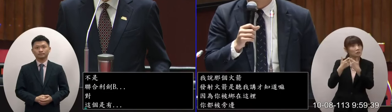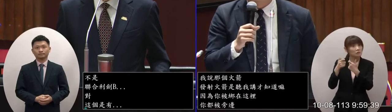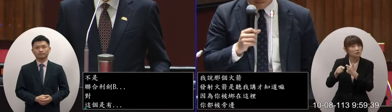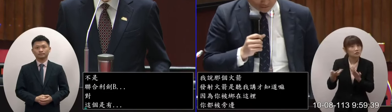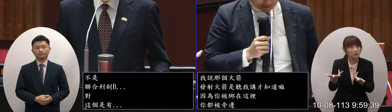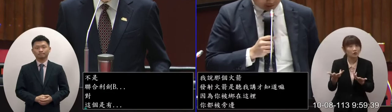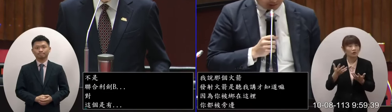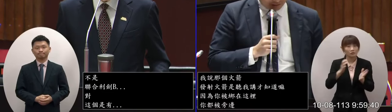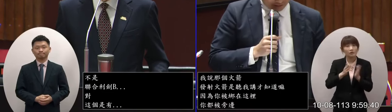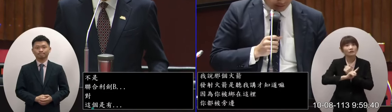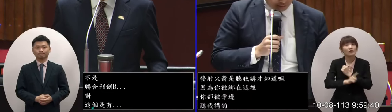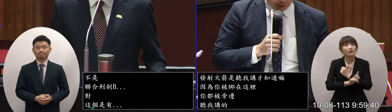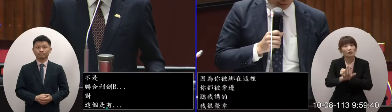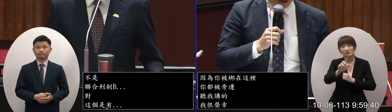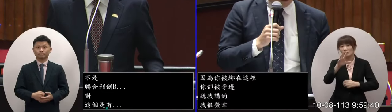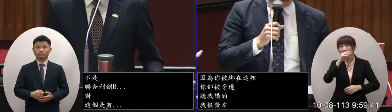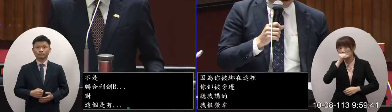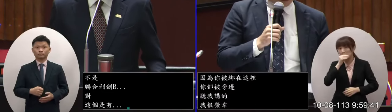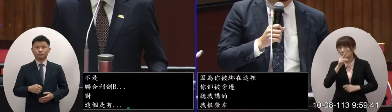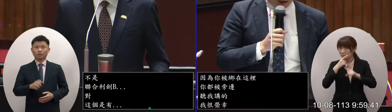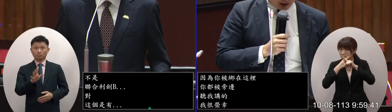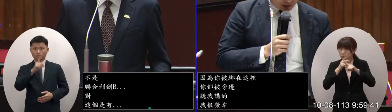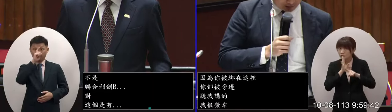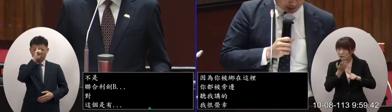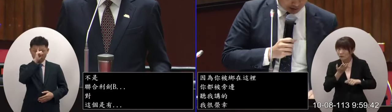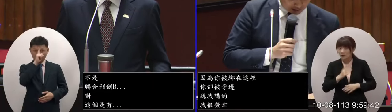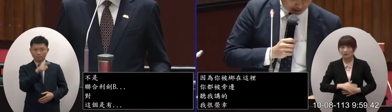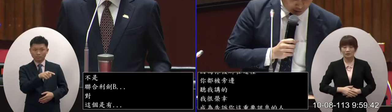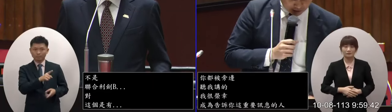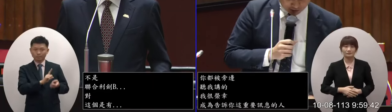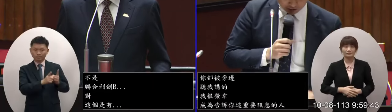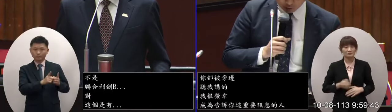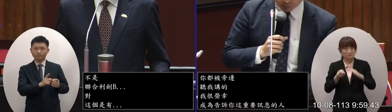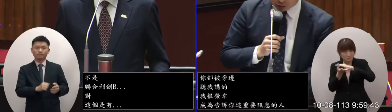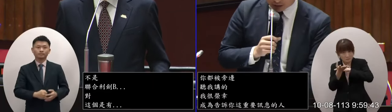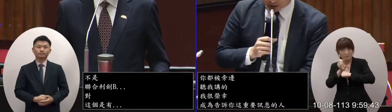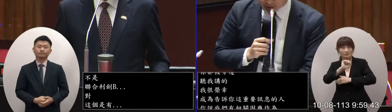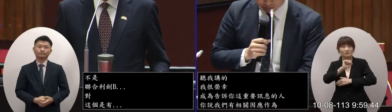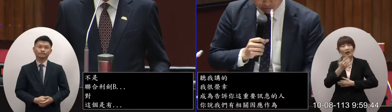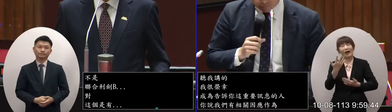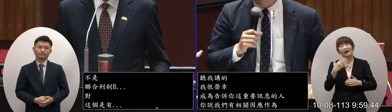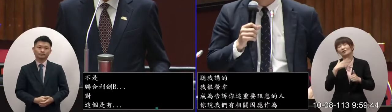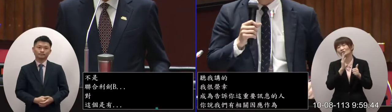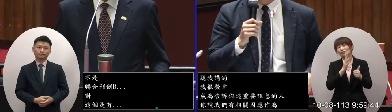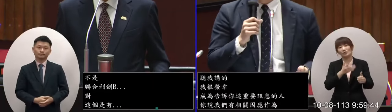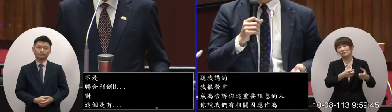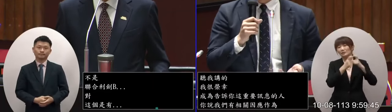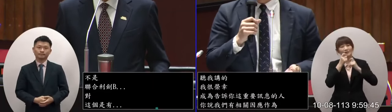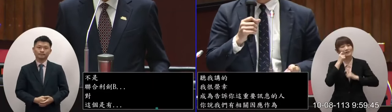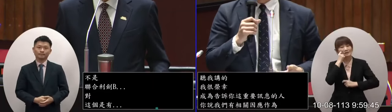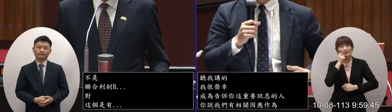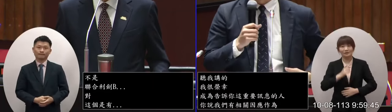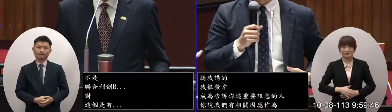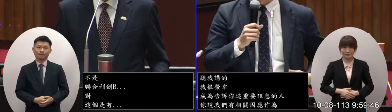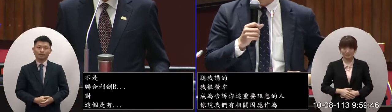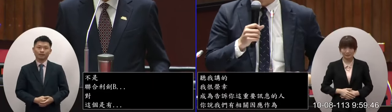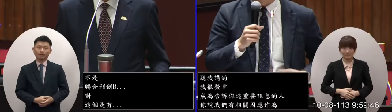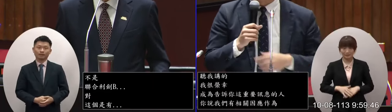We don’t want the other party to know. I don’t want the other party to know. I can’t ask. It’s possible that there are currently no response measures.